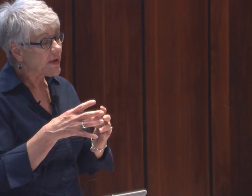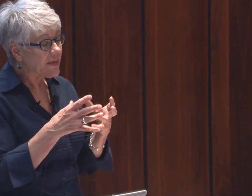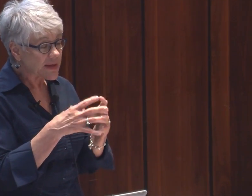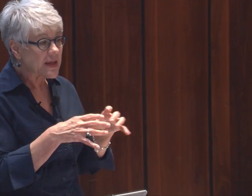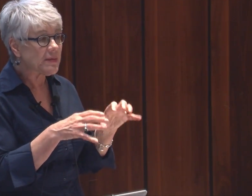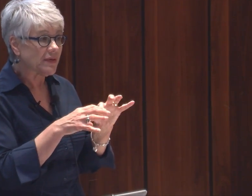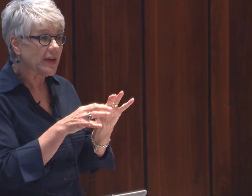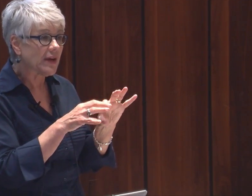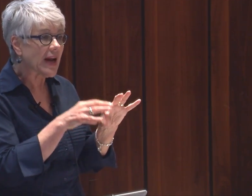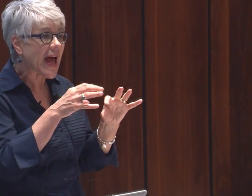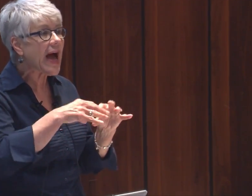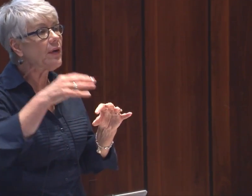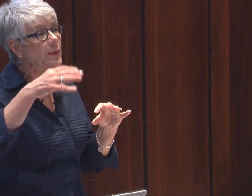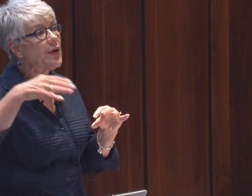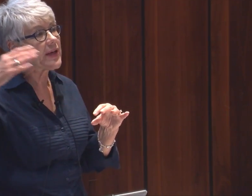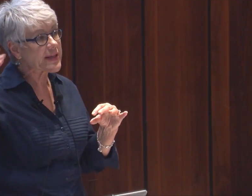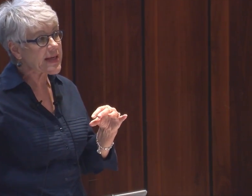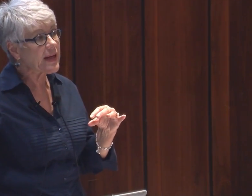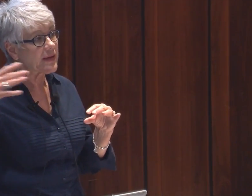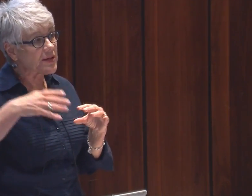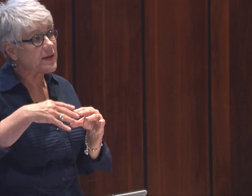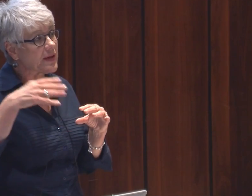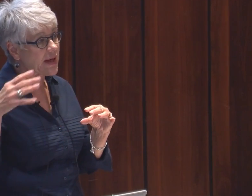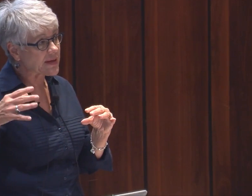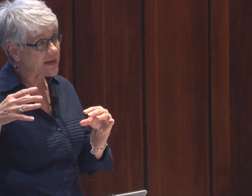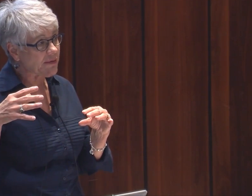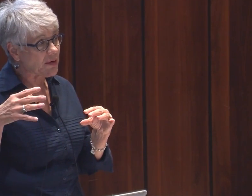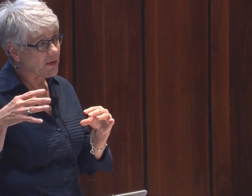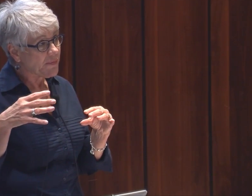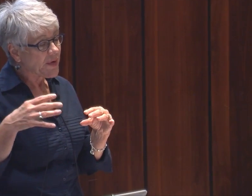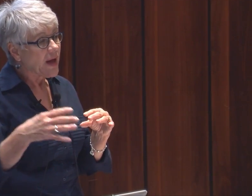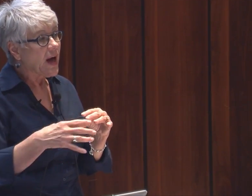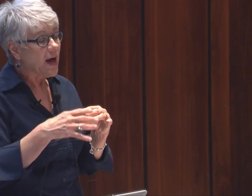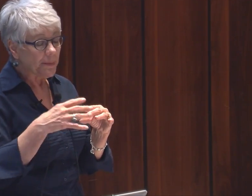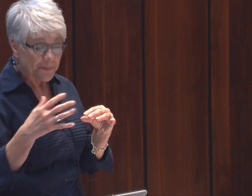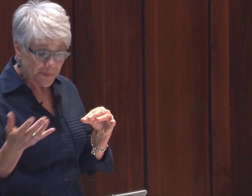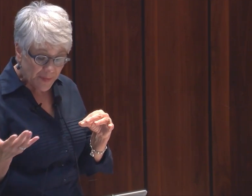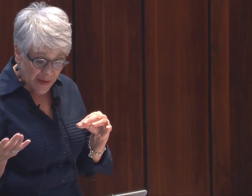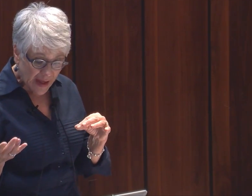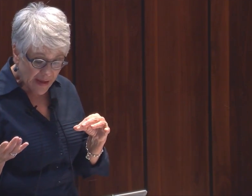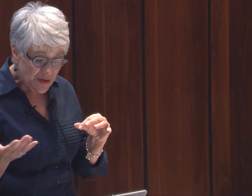partner and the team to figure out how are we going to take this to the next level.